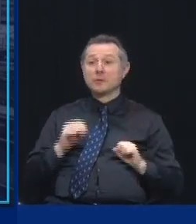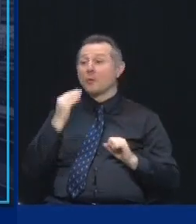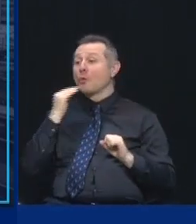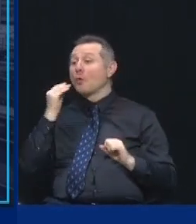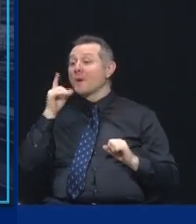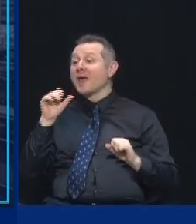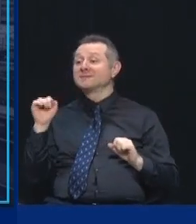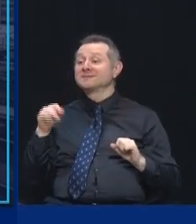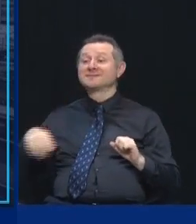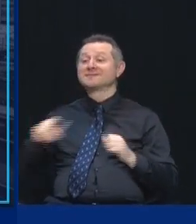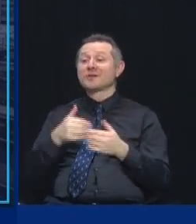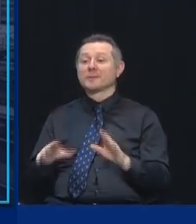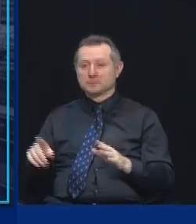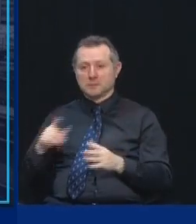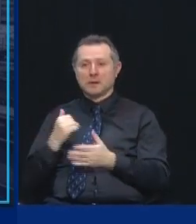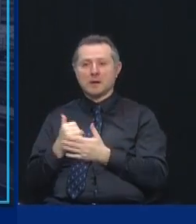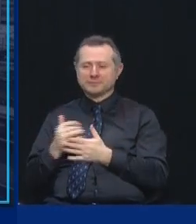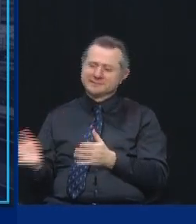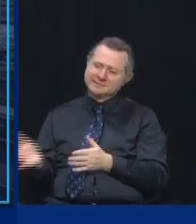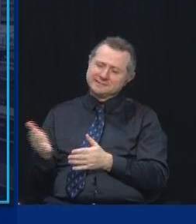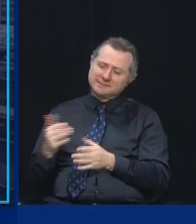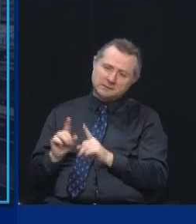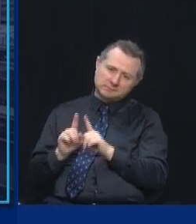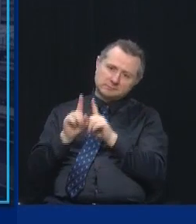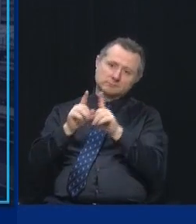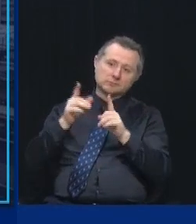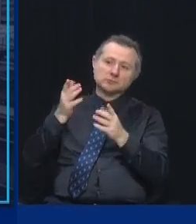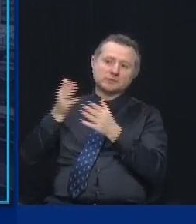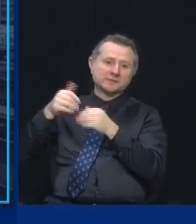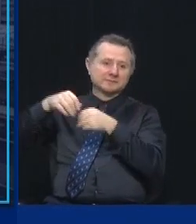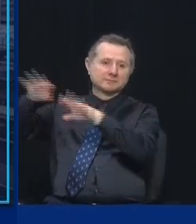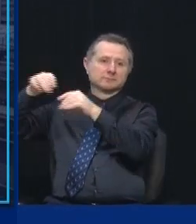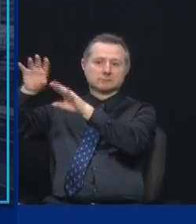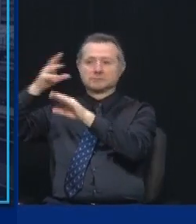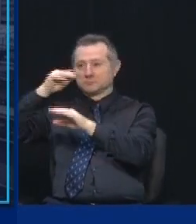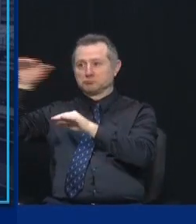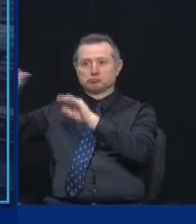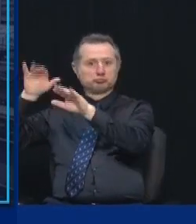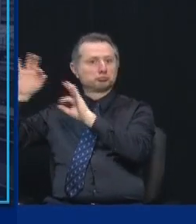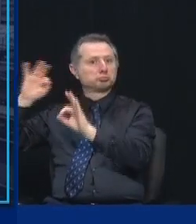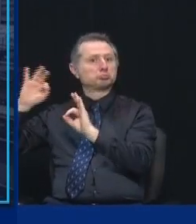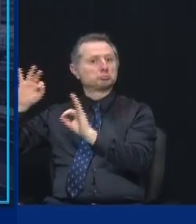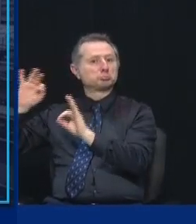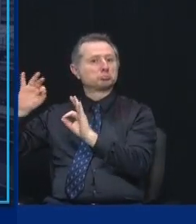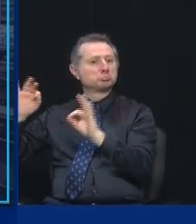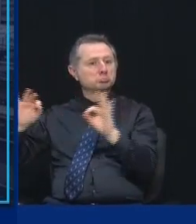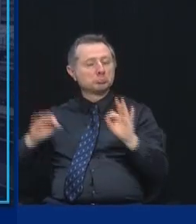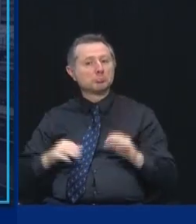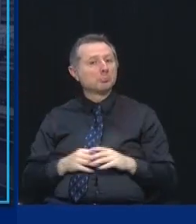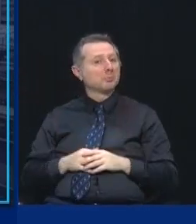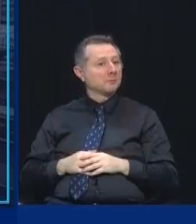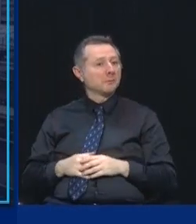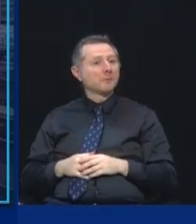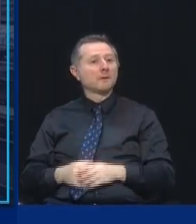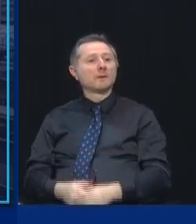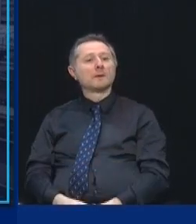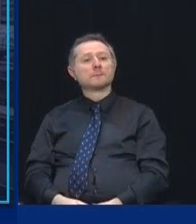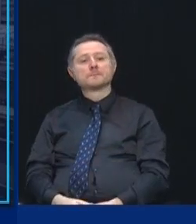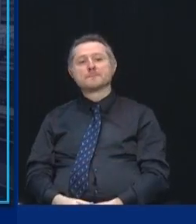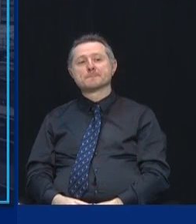EVENING FOR A COUPLE HOURS AT NIGHT, THEY DID THE CLEANING, AND THEY REFERRED THE HOMELESS TO SUPPORTIVE SERVICES WHICH IS